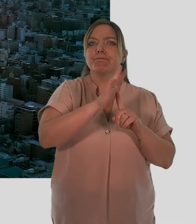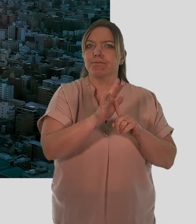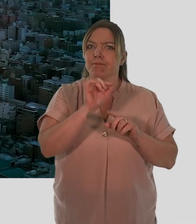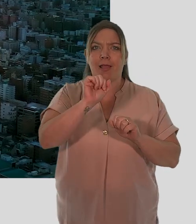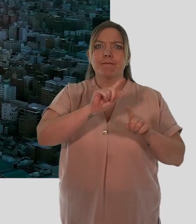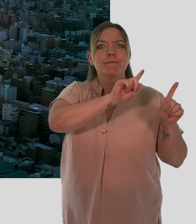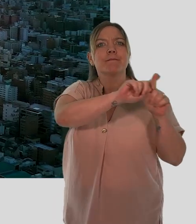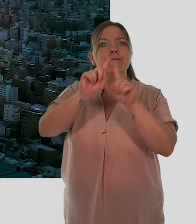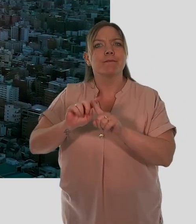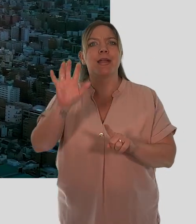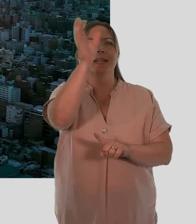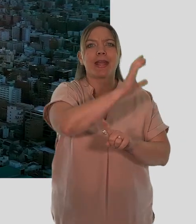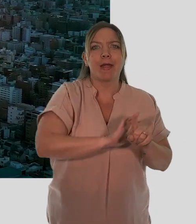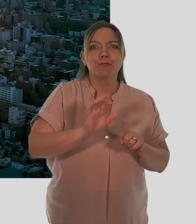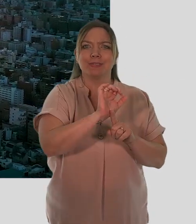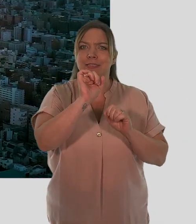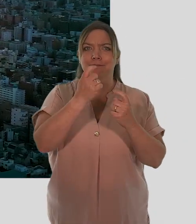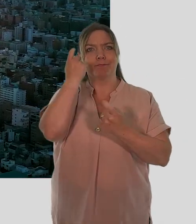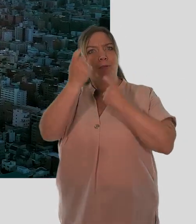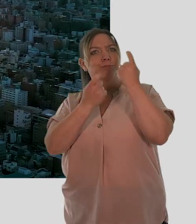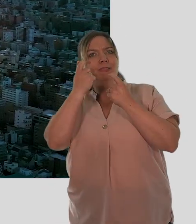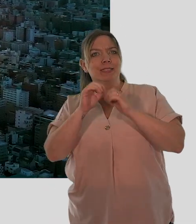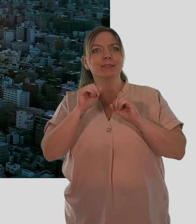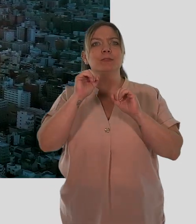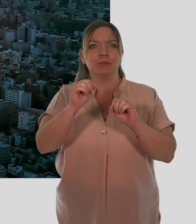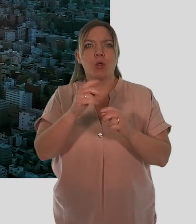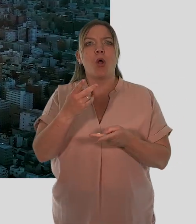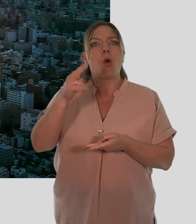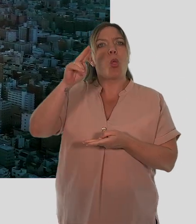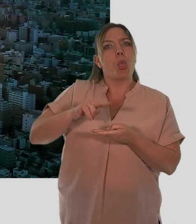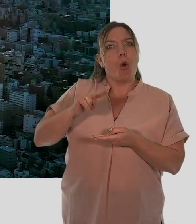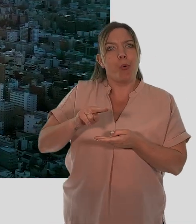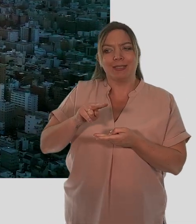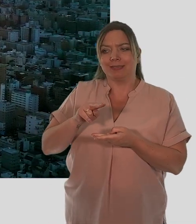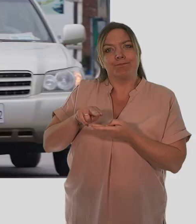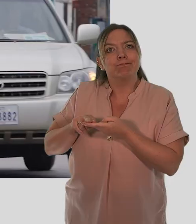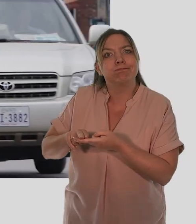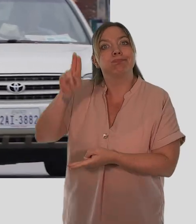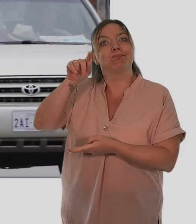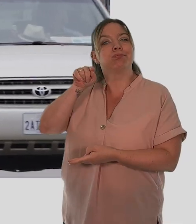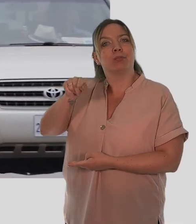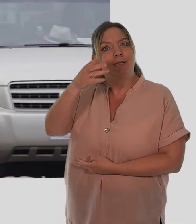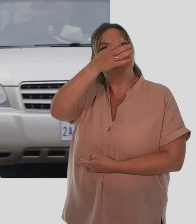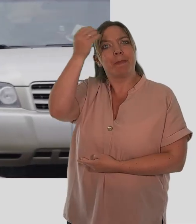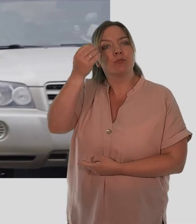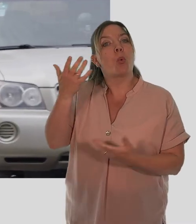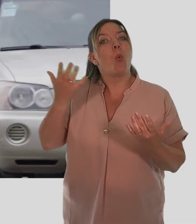will be in higher income countries, and the greatest increase in dementia will be in the lower middle income countries.